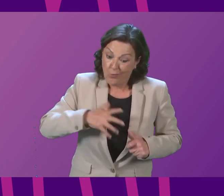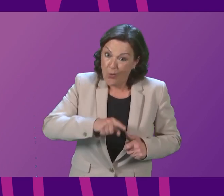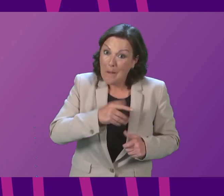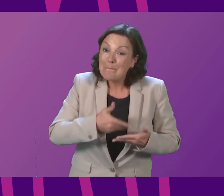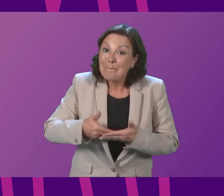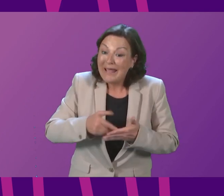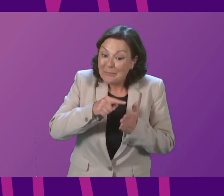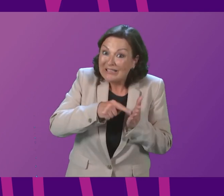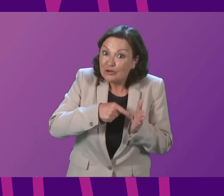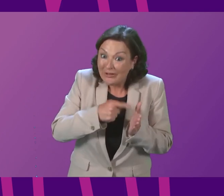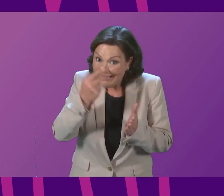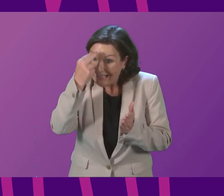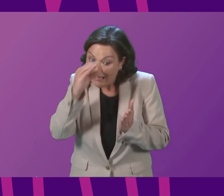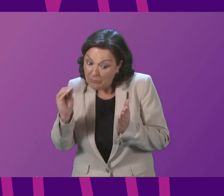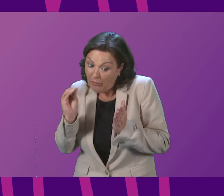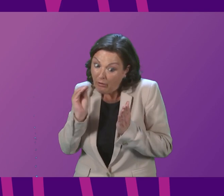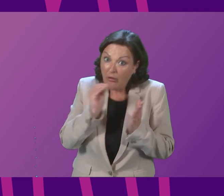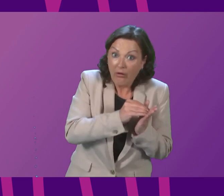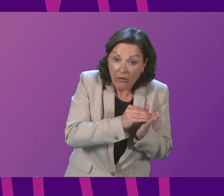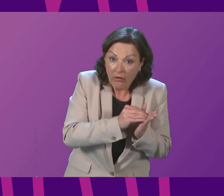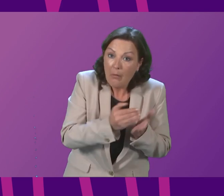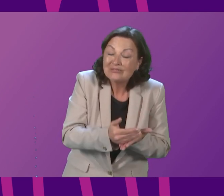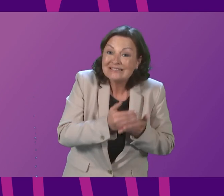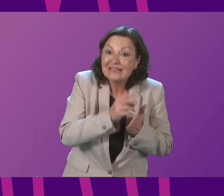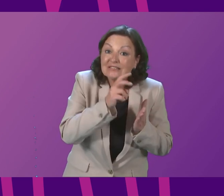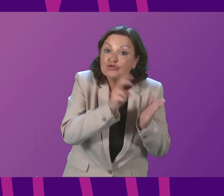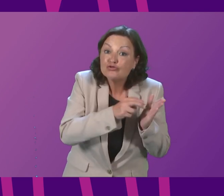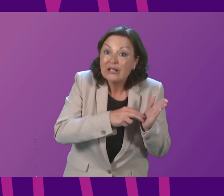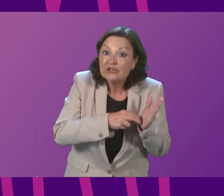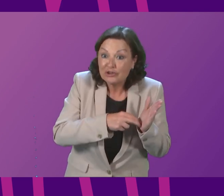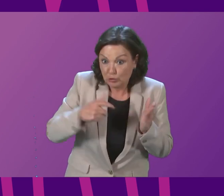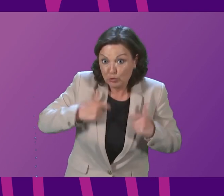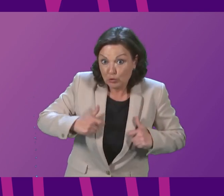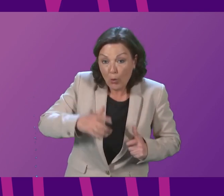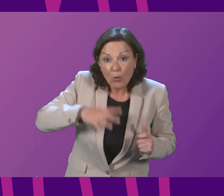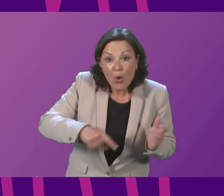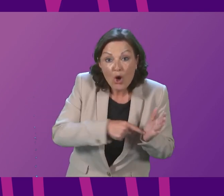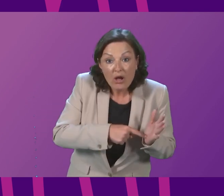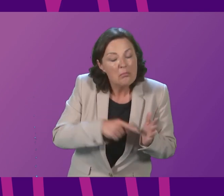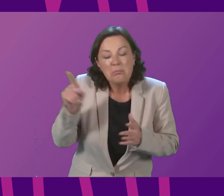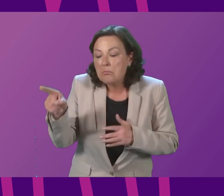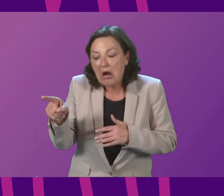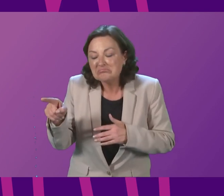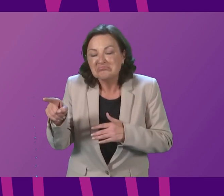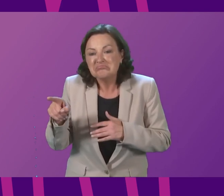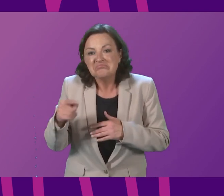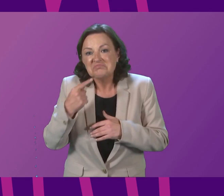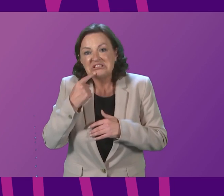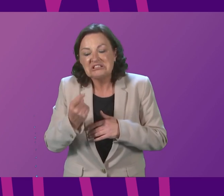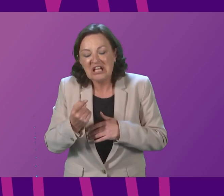before he was born, but they were overruled. The judge has expressed surprise that the council did not instruct a serious case review